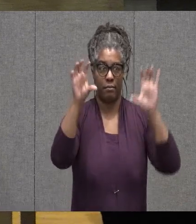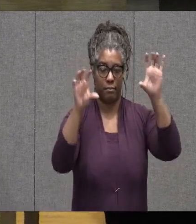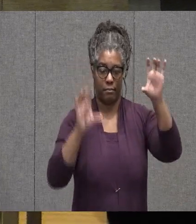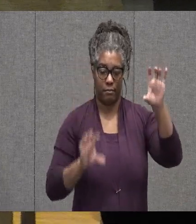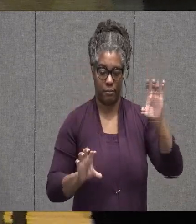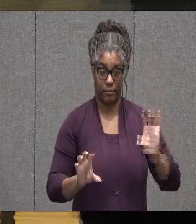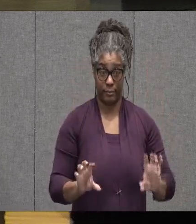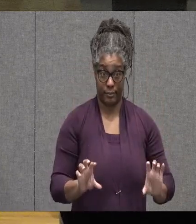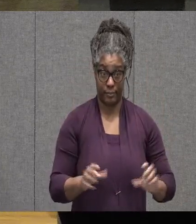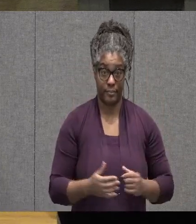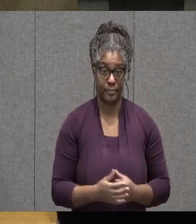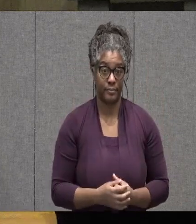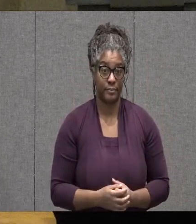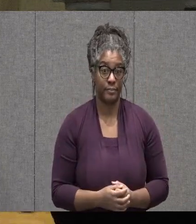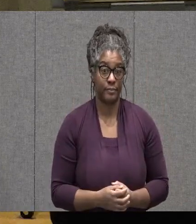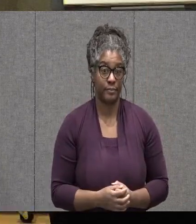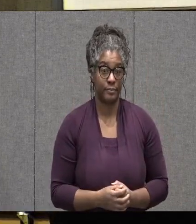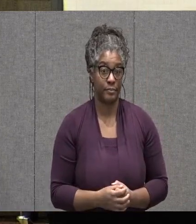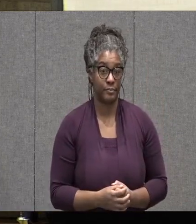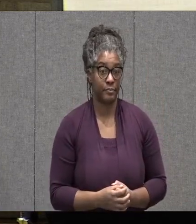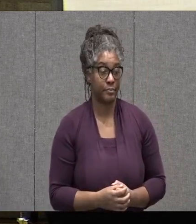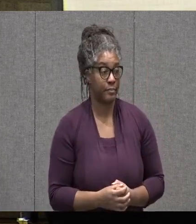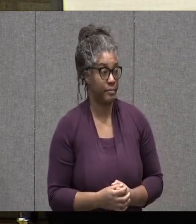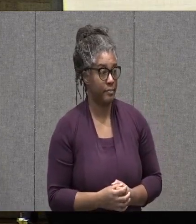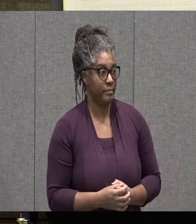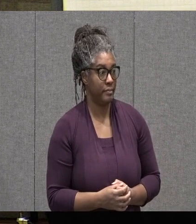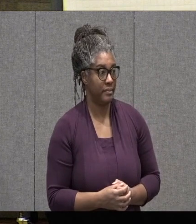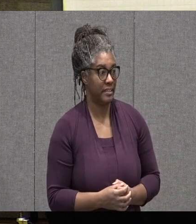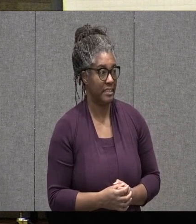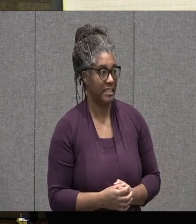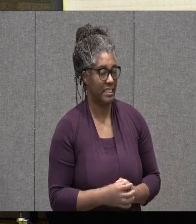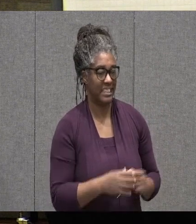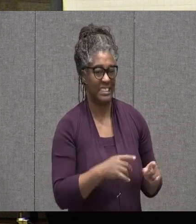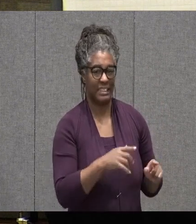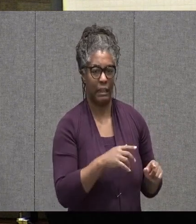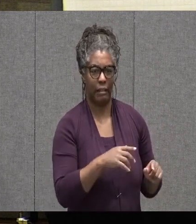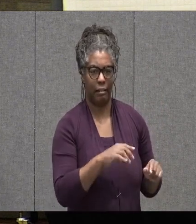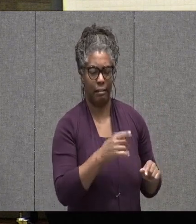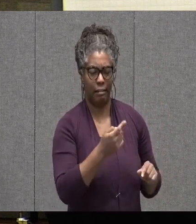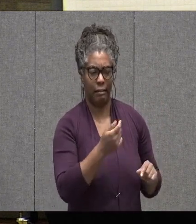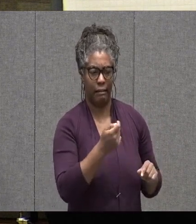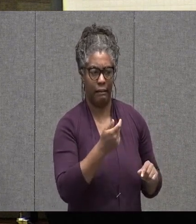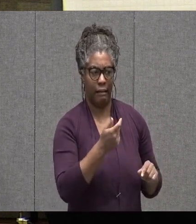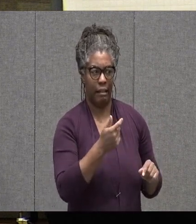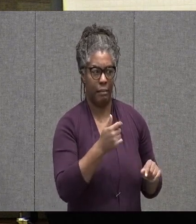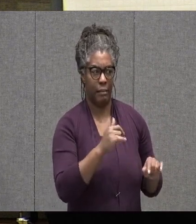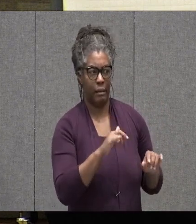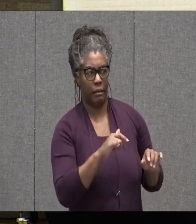Let's see. Sometimes this thing's a little wonky. Might have to balance it. There we go.